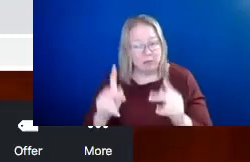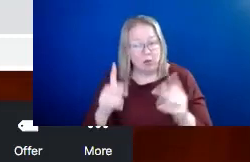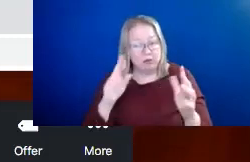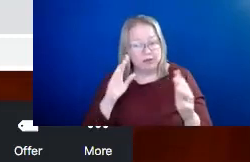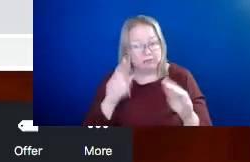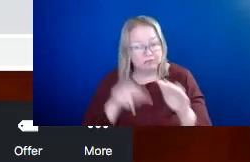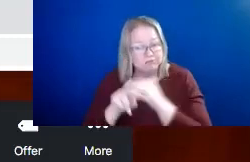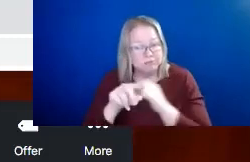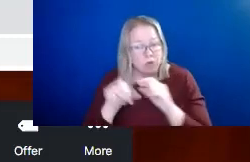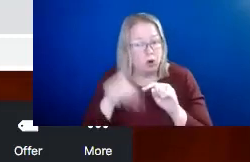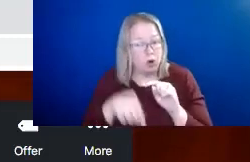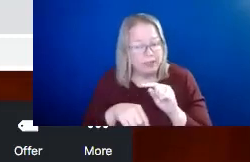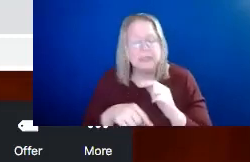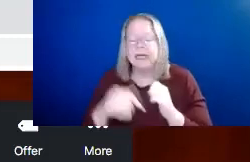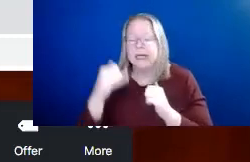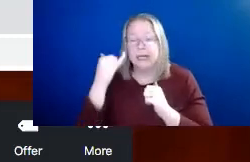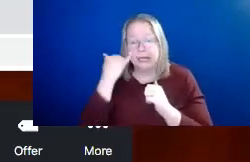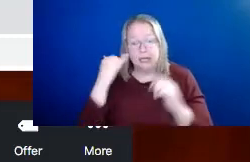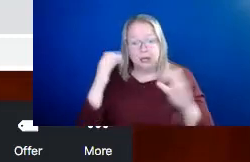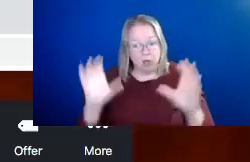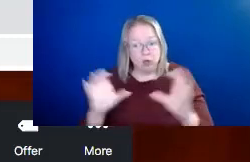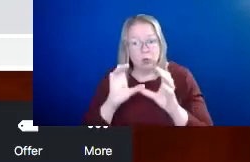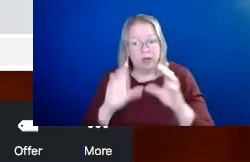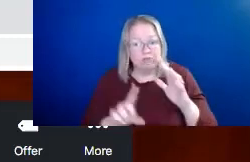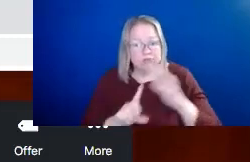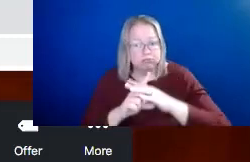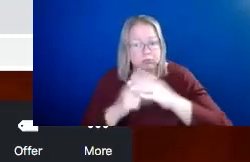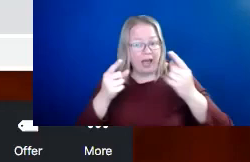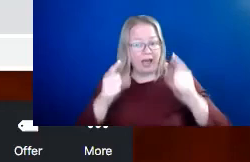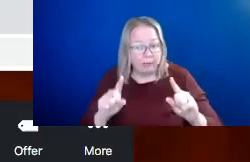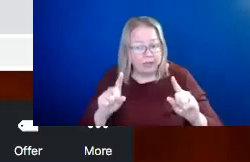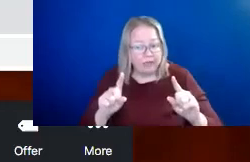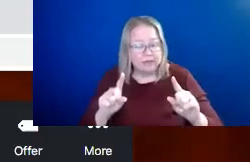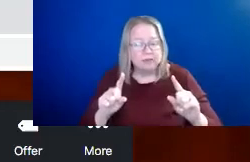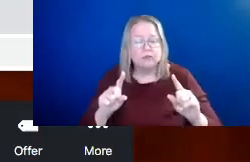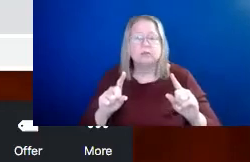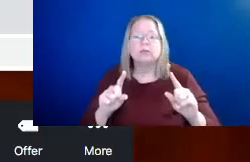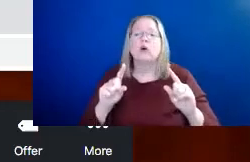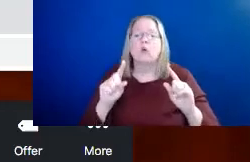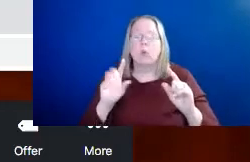advance. If a crisis comes up 12:48:54 , the best thing you can do